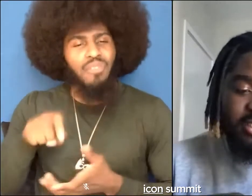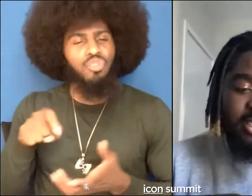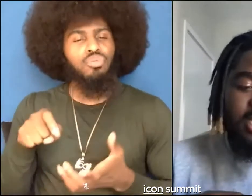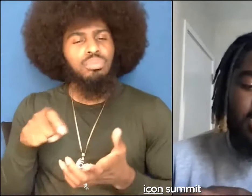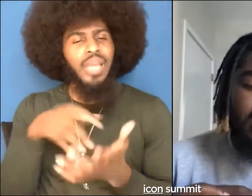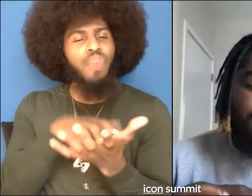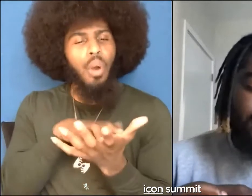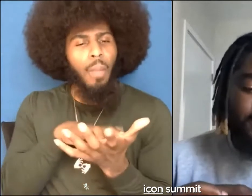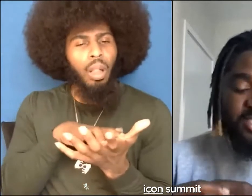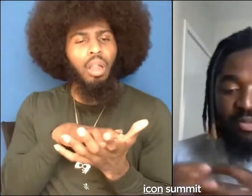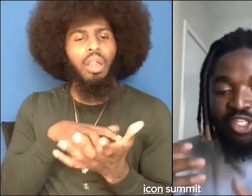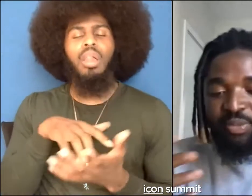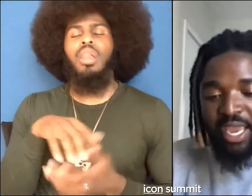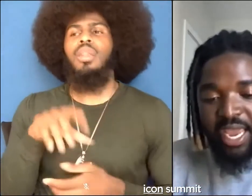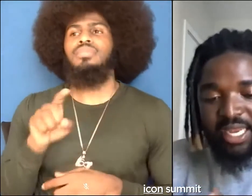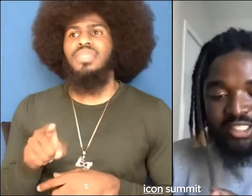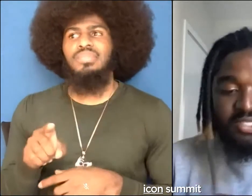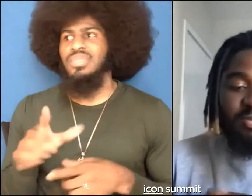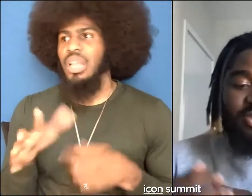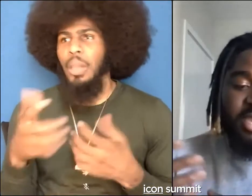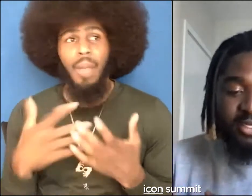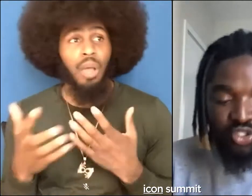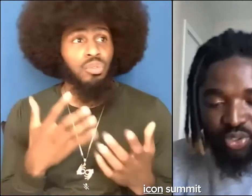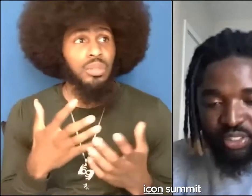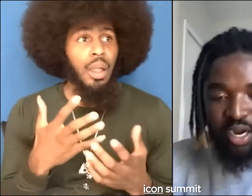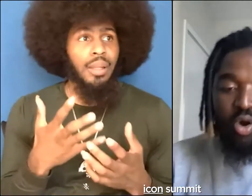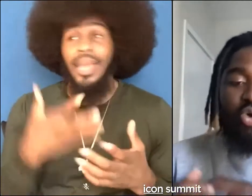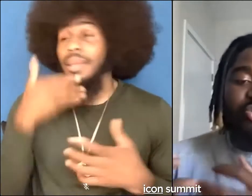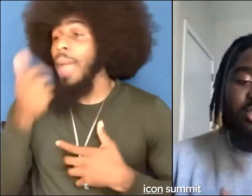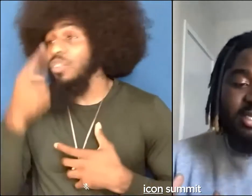it is a space for me to be heard, it's a place for me to be understood, all those things